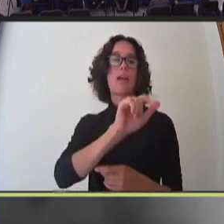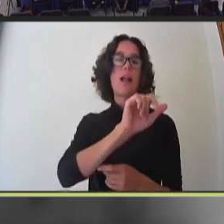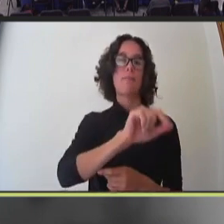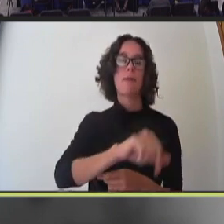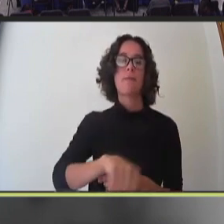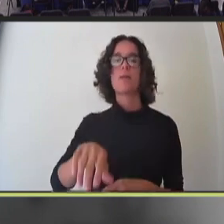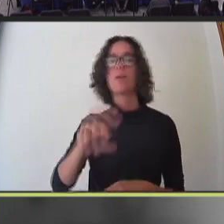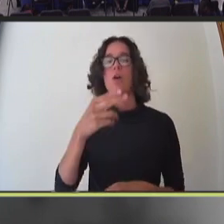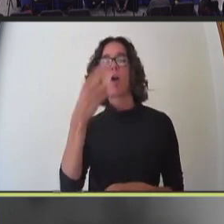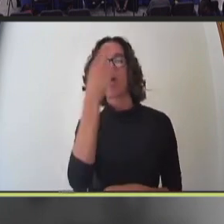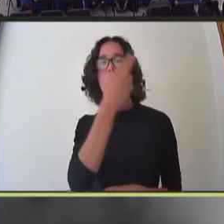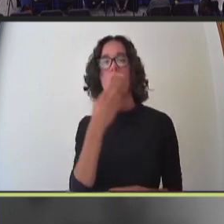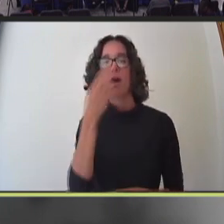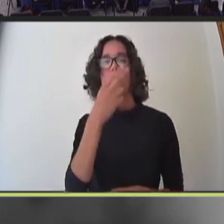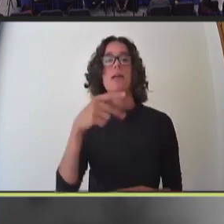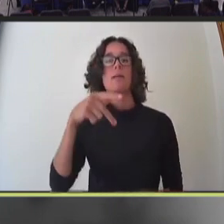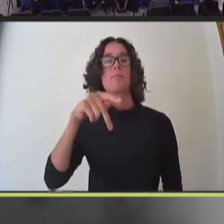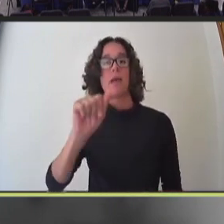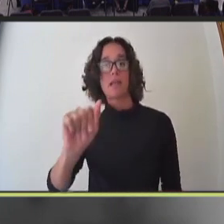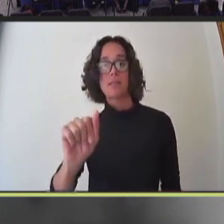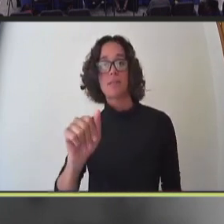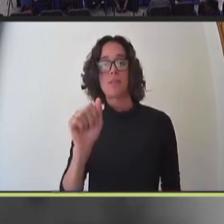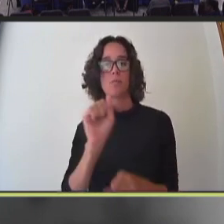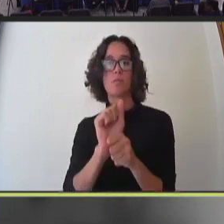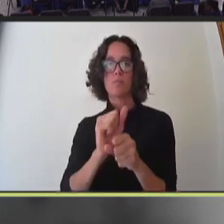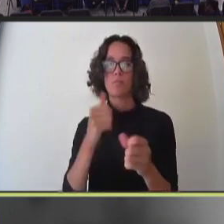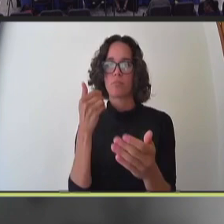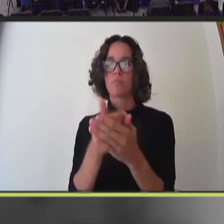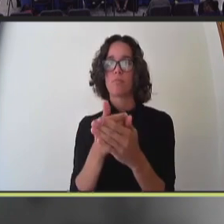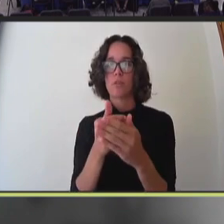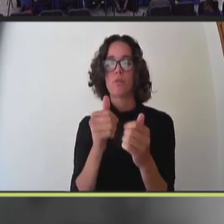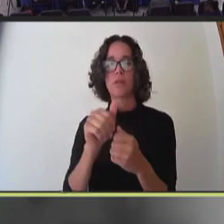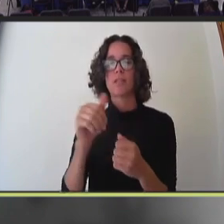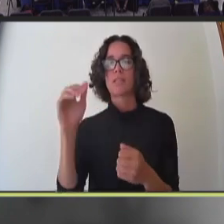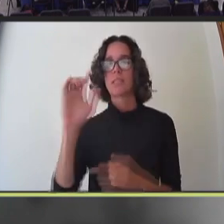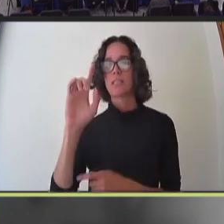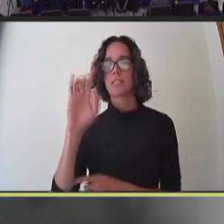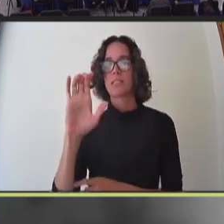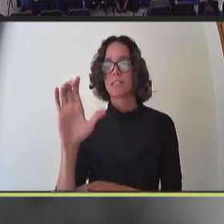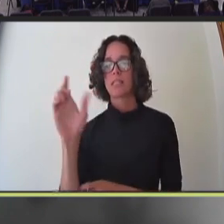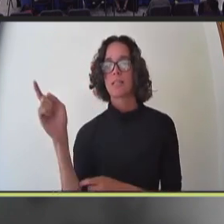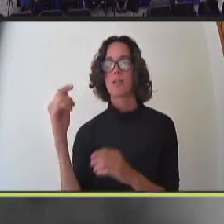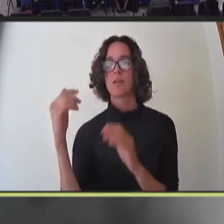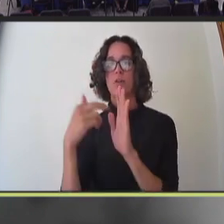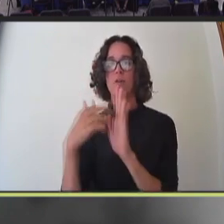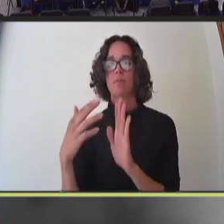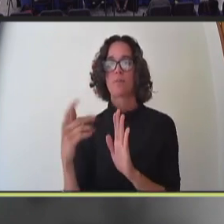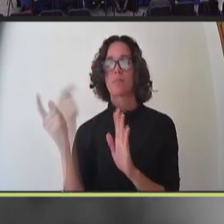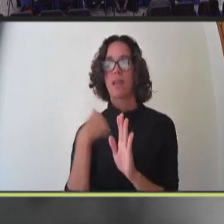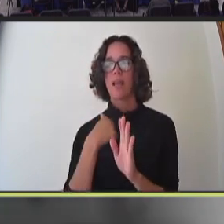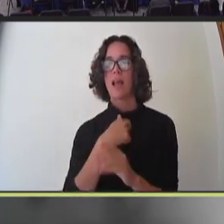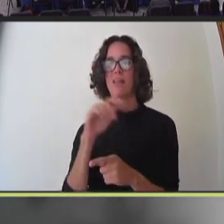work closely with our CDC colleagues, and they have IIS liaisons that have been really diligent